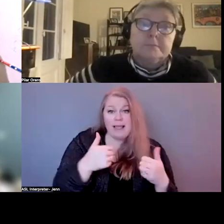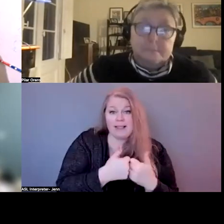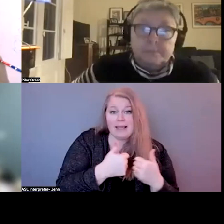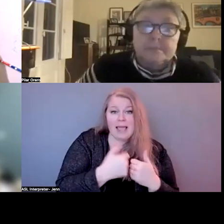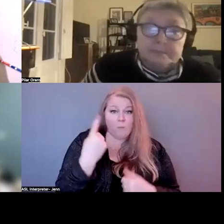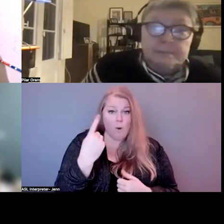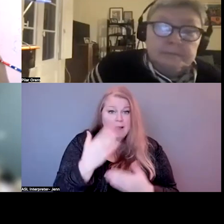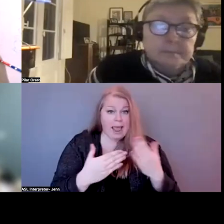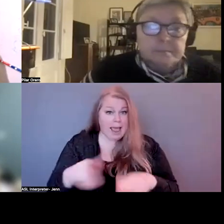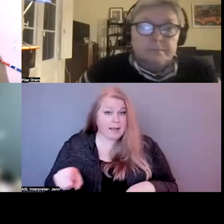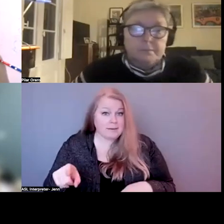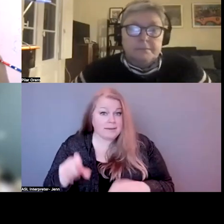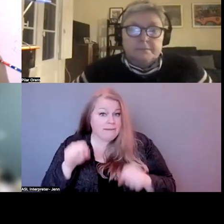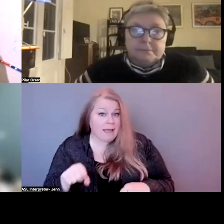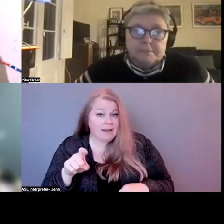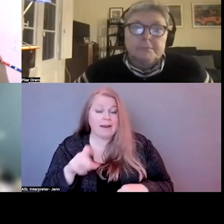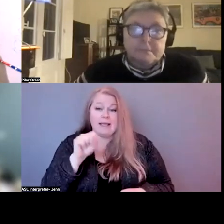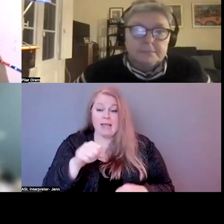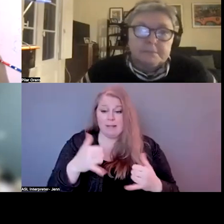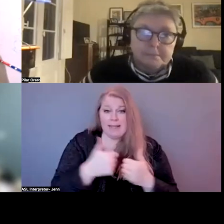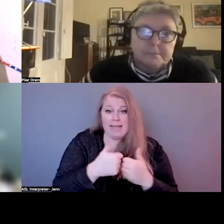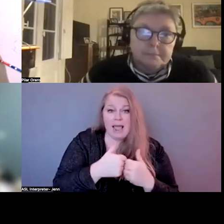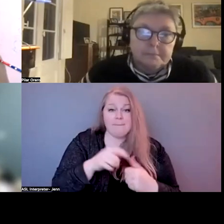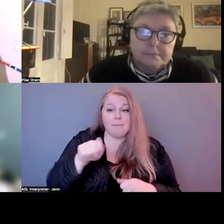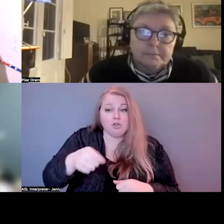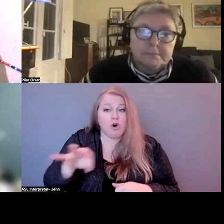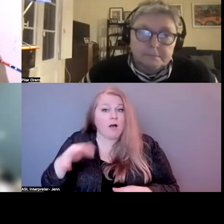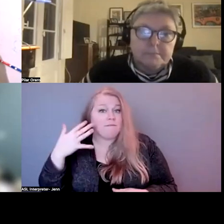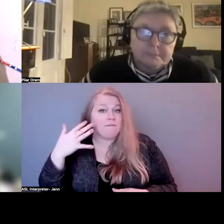Can you play the game muted? Can you play the game blindfolded, you know, ideally?